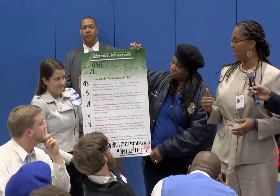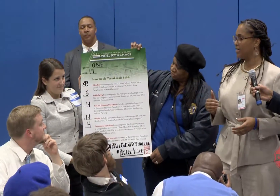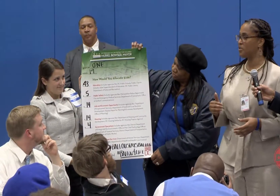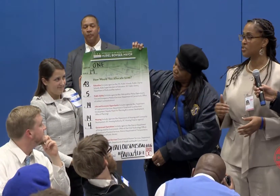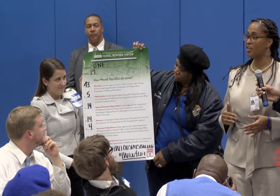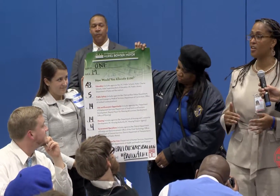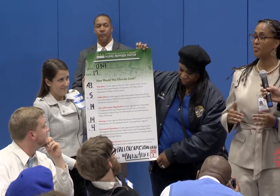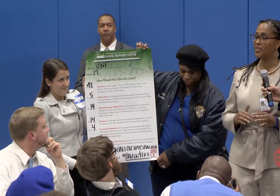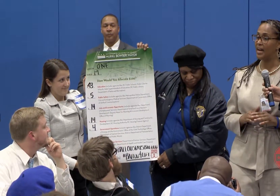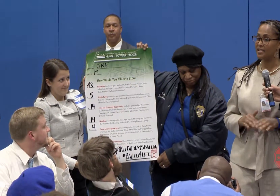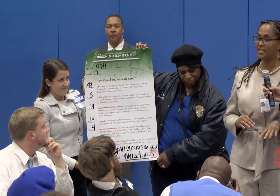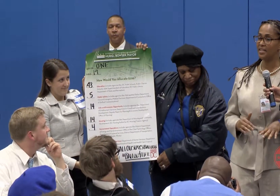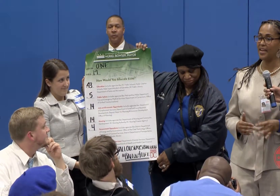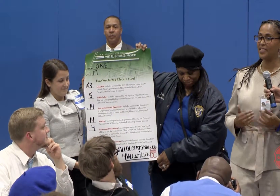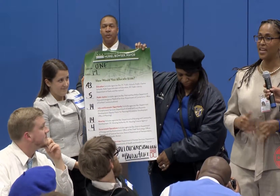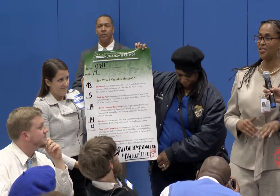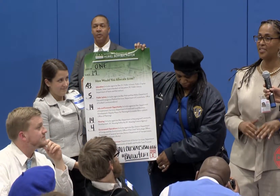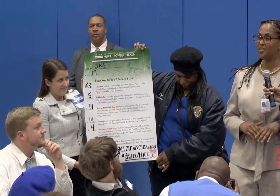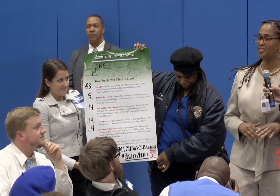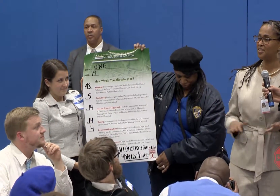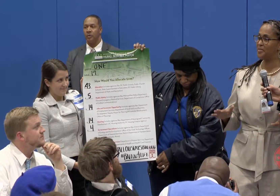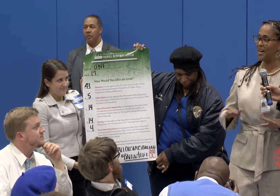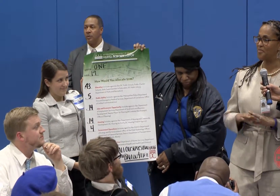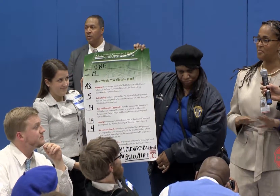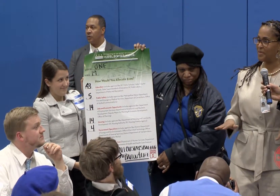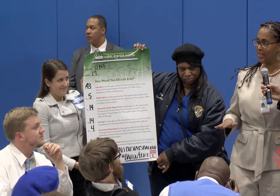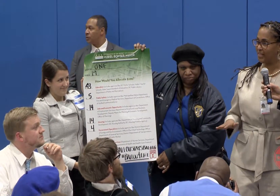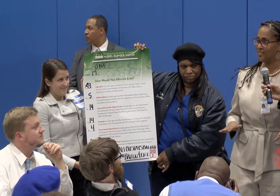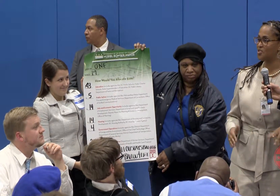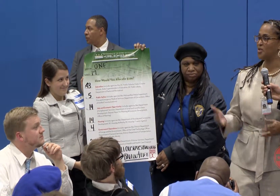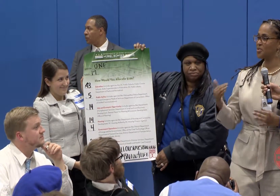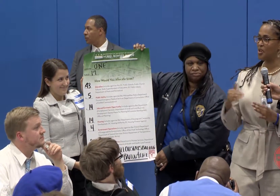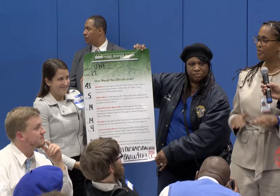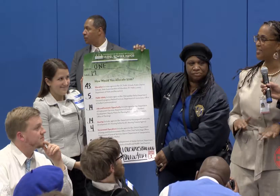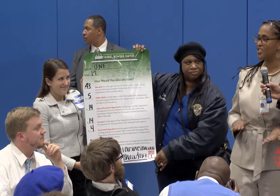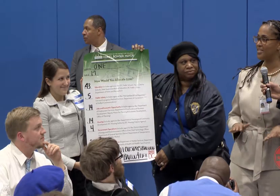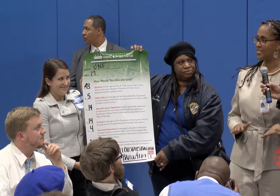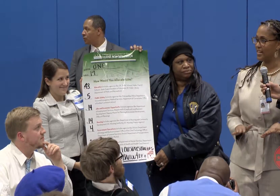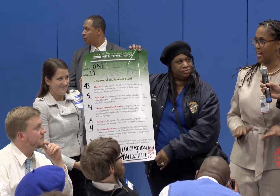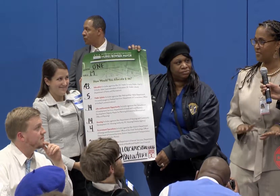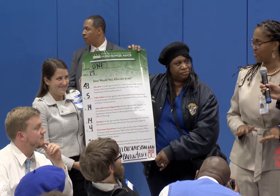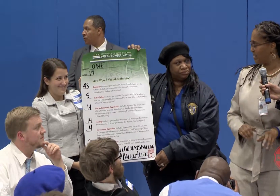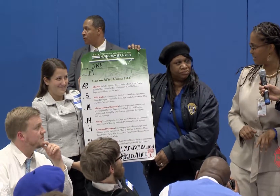AND WE STARTED OFF WITH THE IDEA THAT THE CALCULATOR NEEDED TO BE OUT FROM THE BEGINNING SO THERE WAS NO READJUSTING AFTER WE GOT